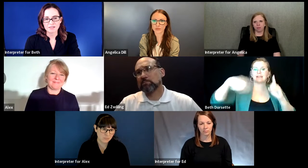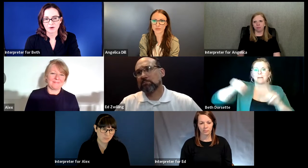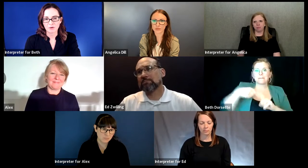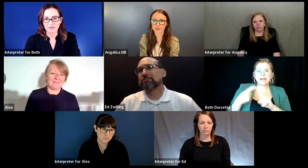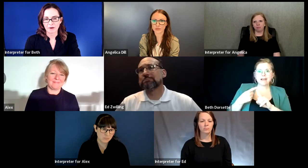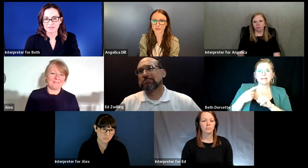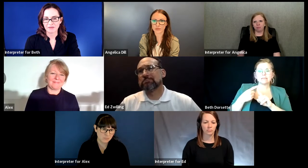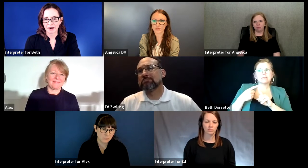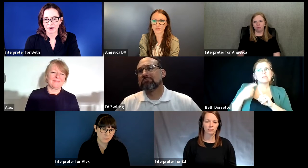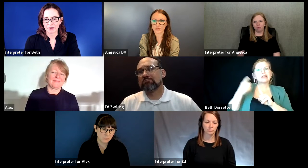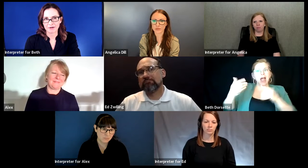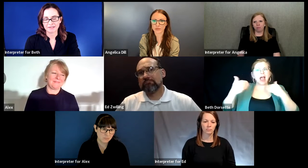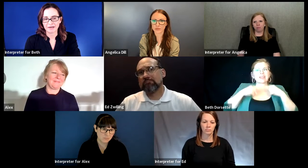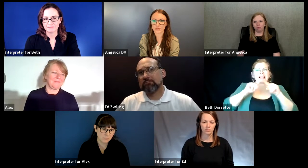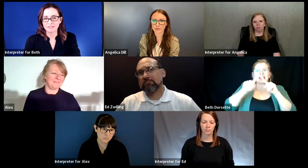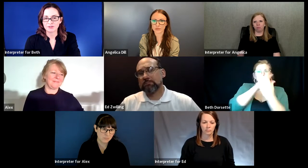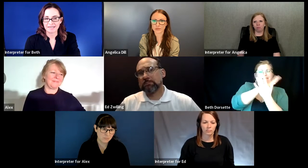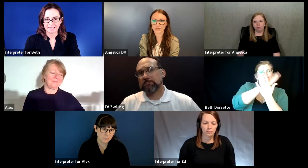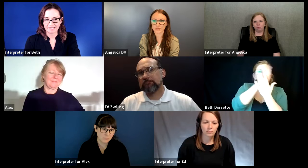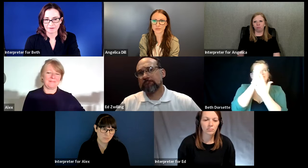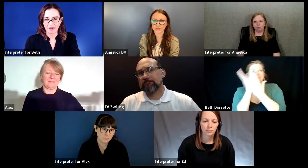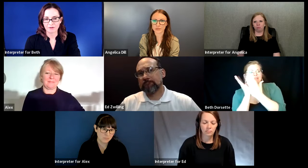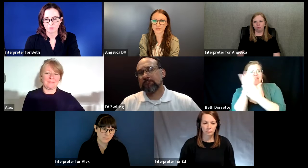And so that was their misunderstanding about how this works.